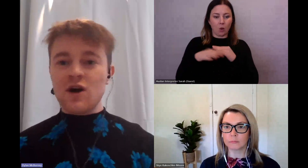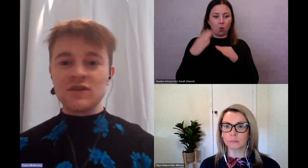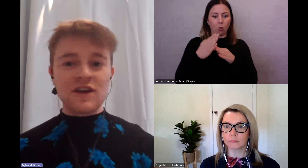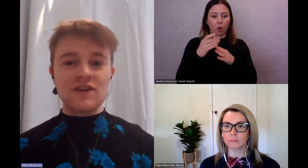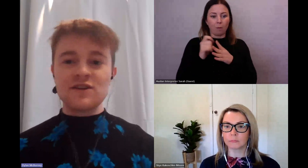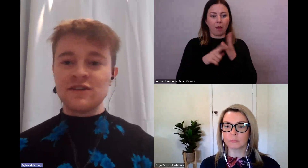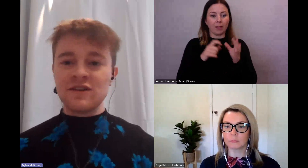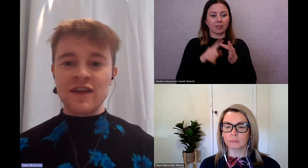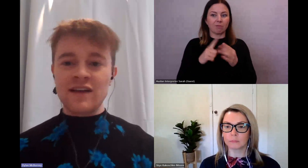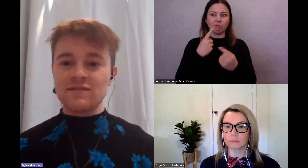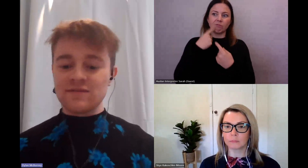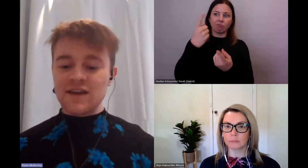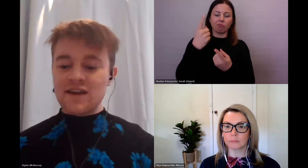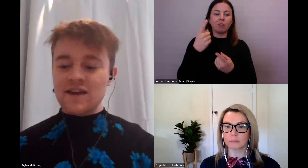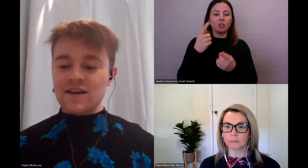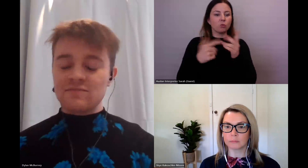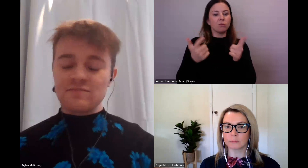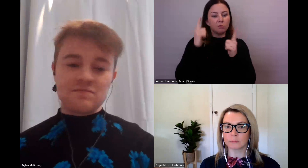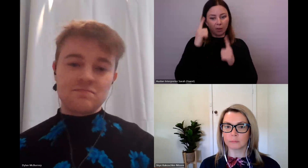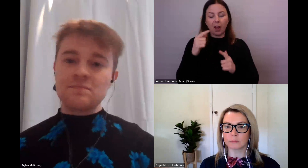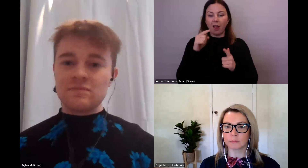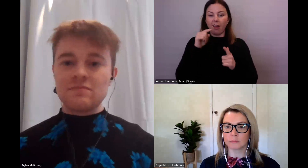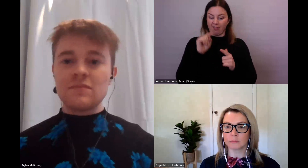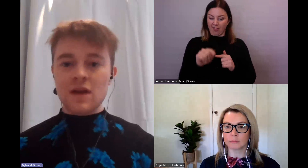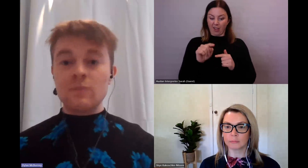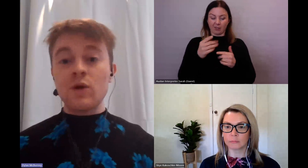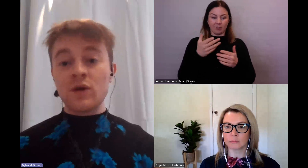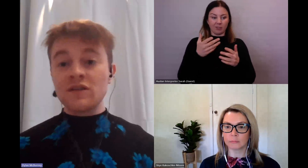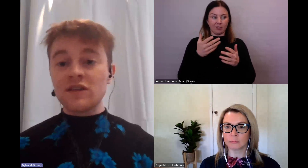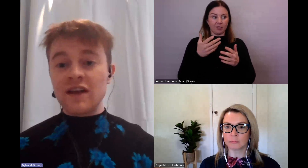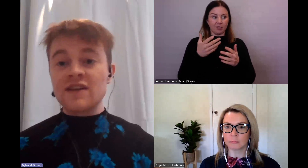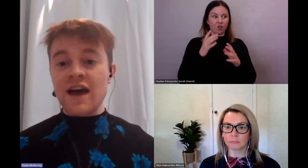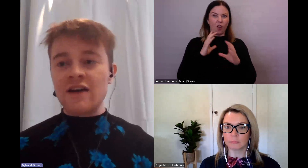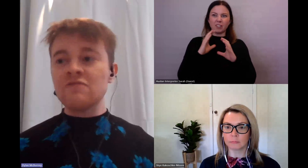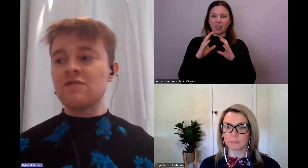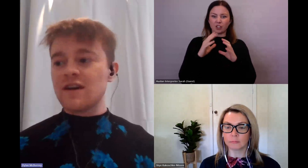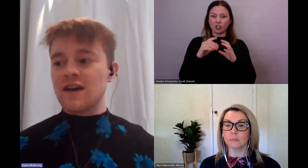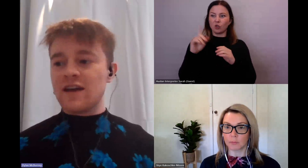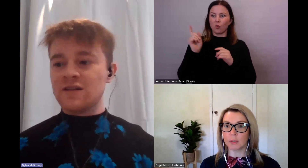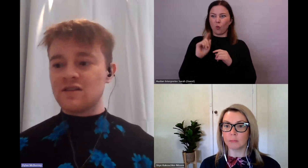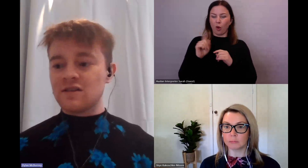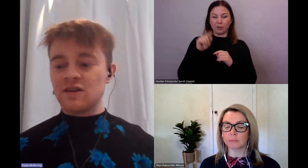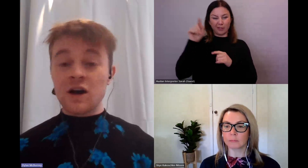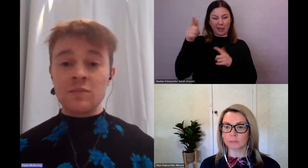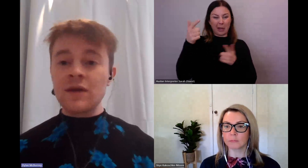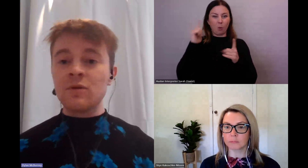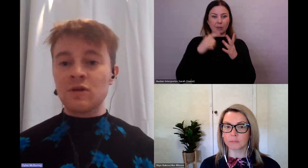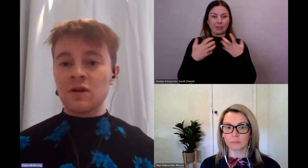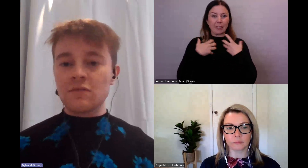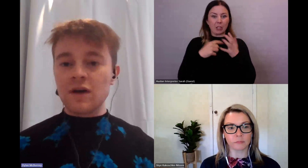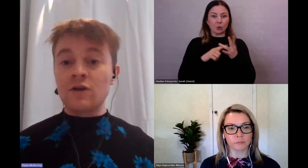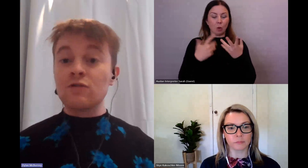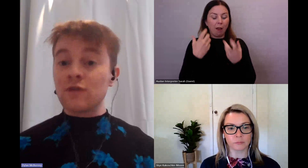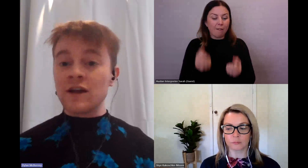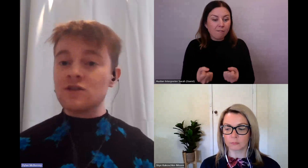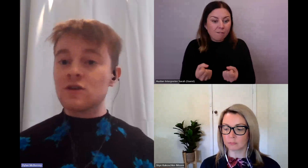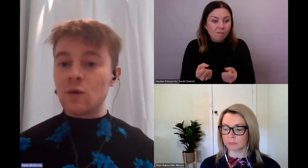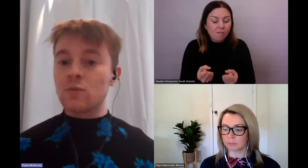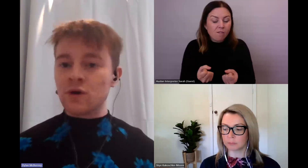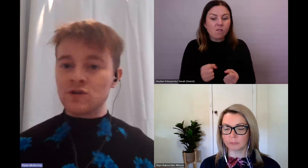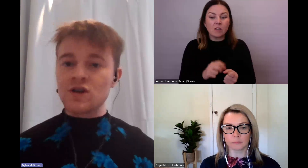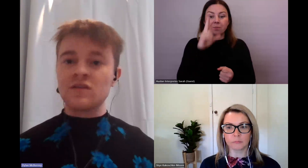conversations that employeers are scared to have and young people are afraid to approach